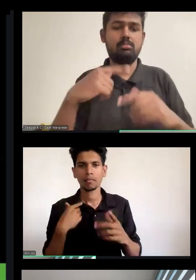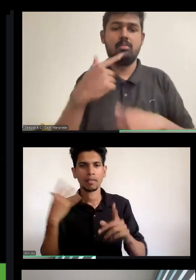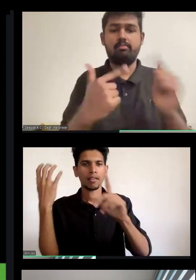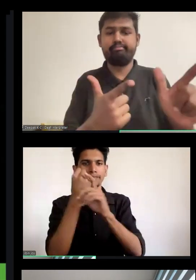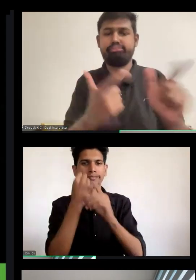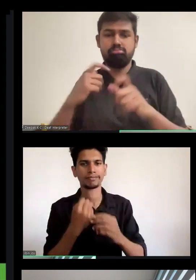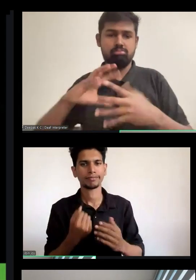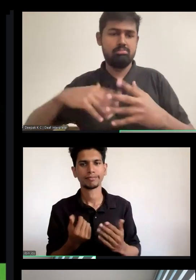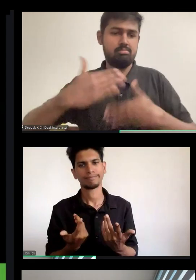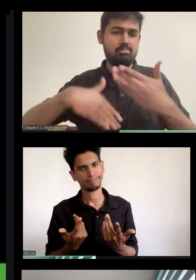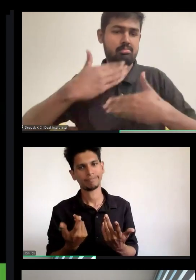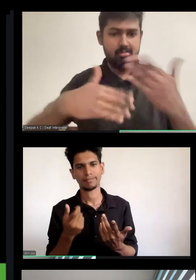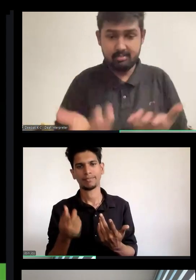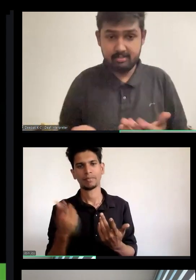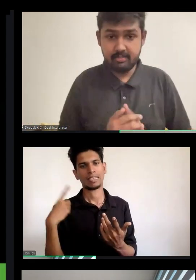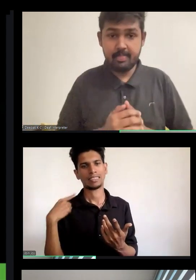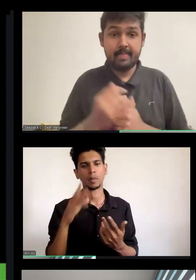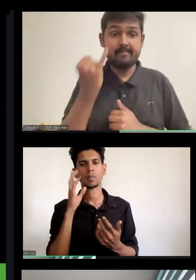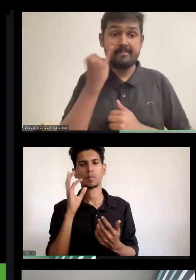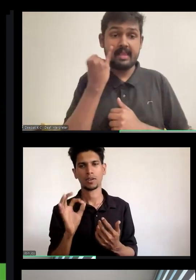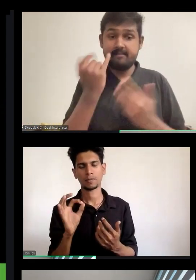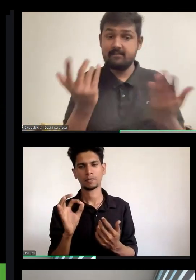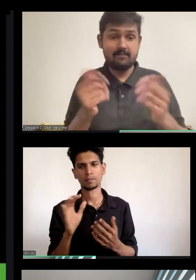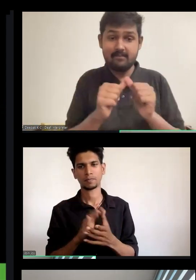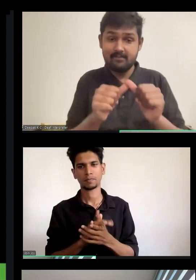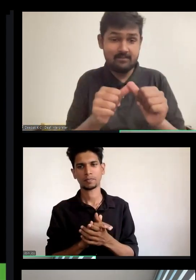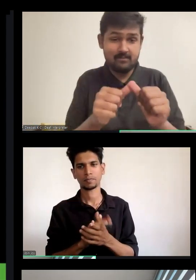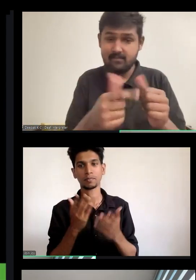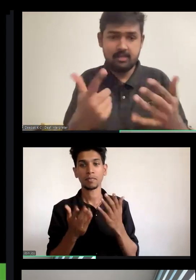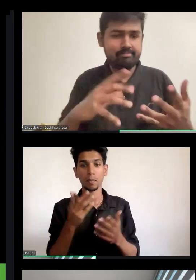Again, you might experience budget cuts when you least expect it.